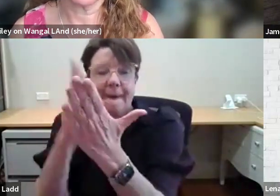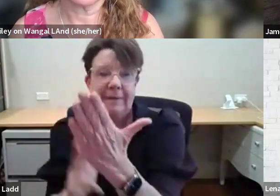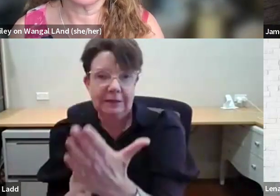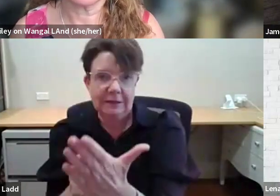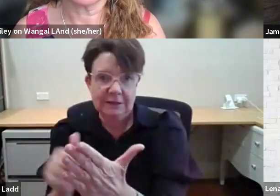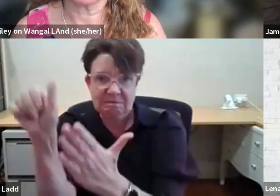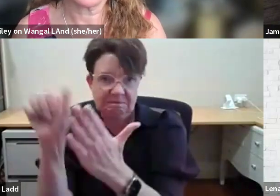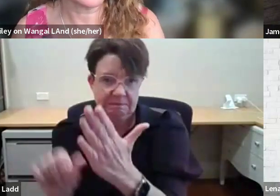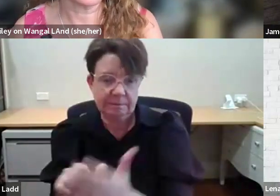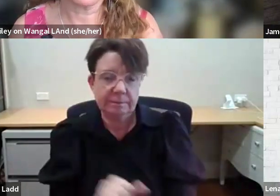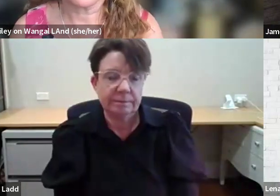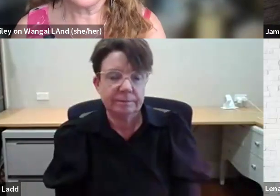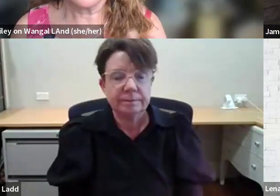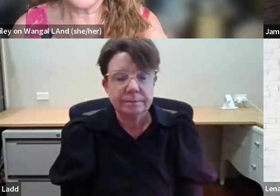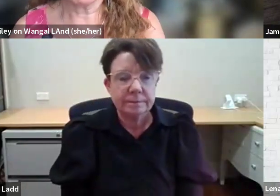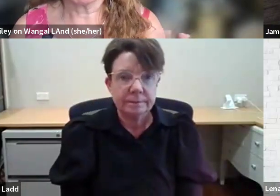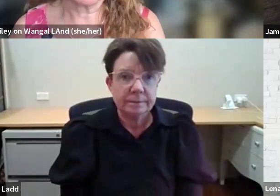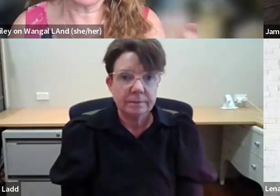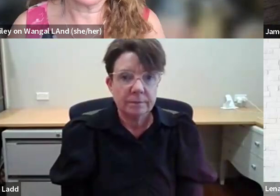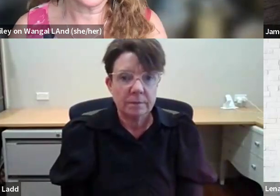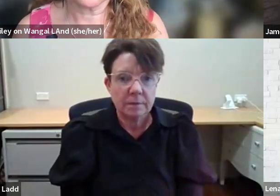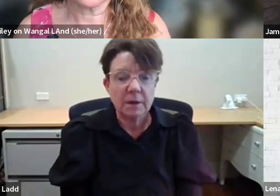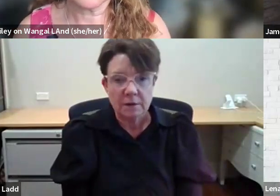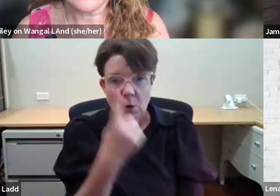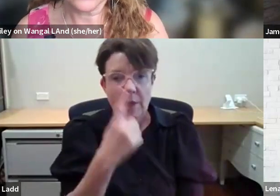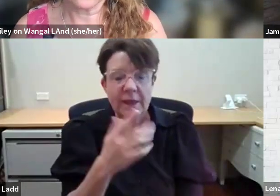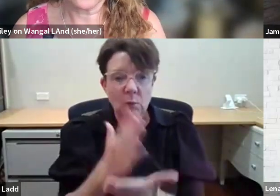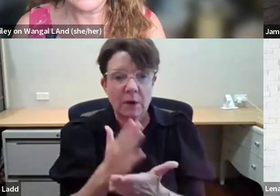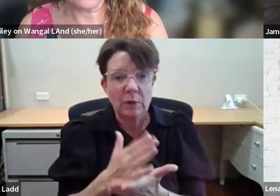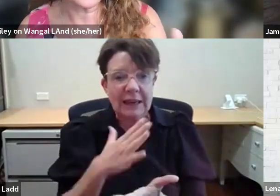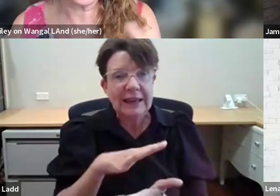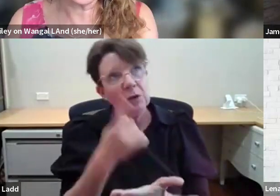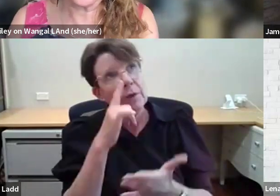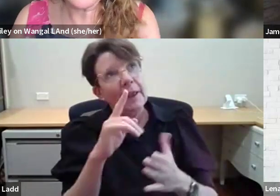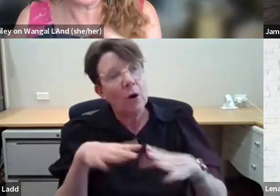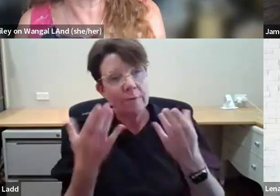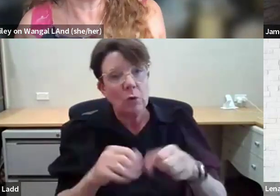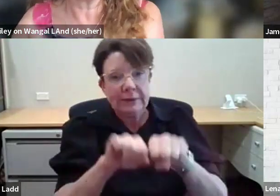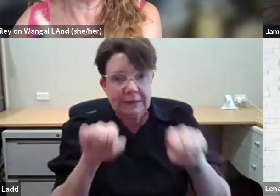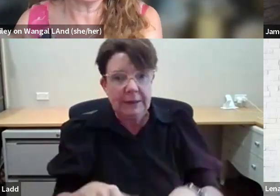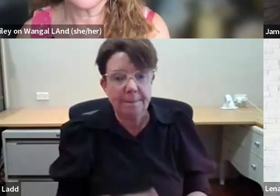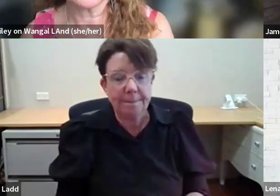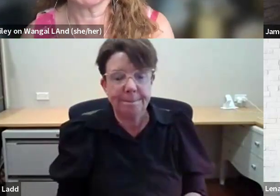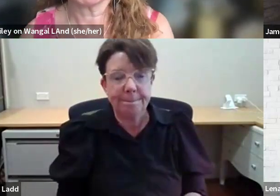towards this climate Justice peace. >> James and Pippa, we have about 15 minutes